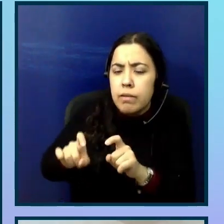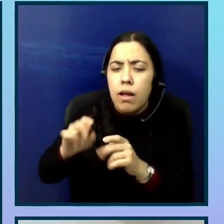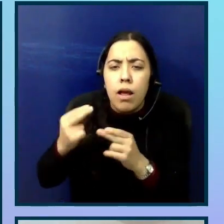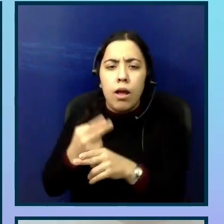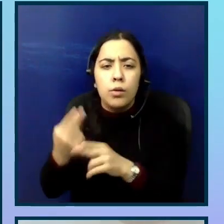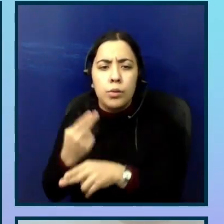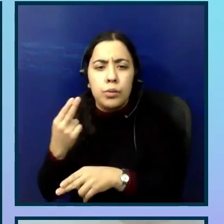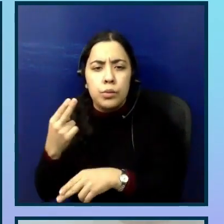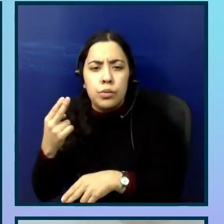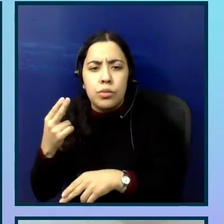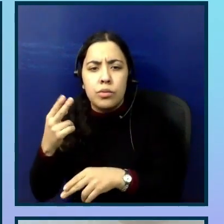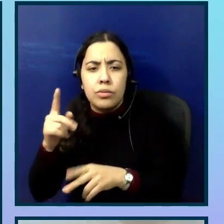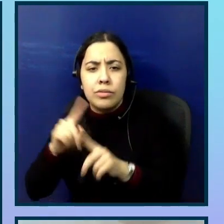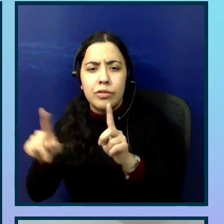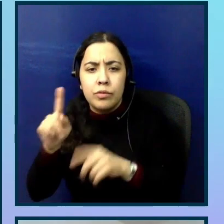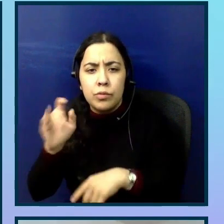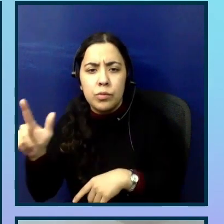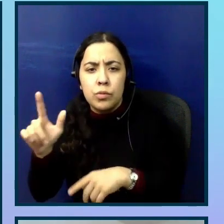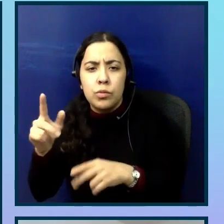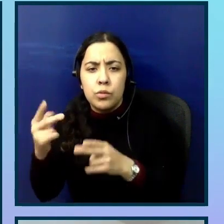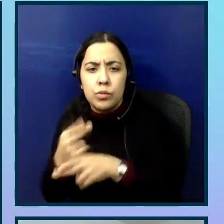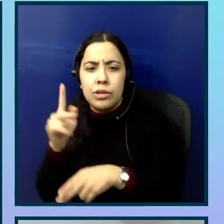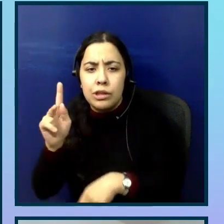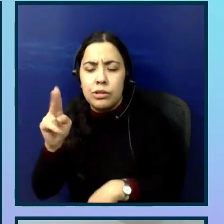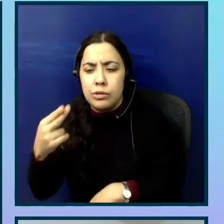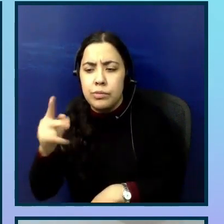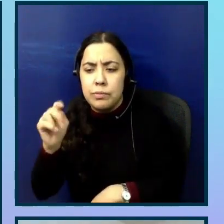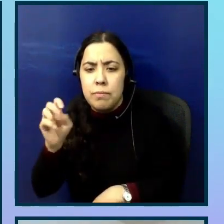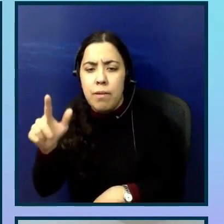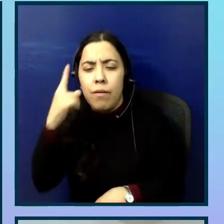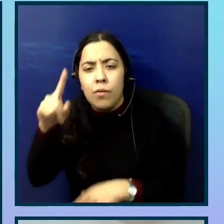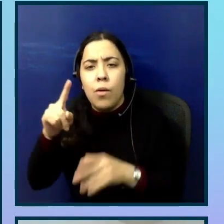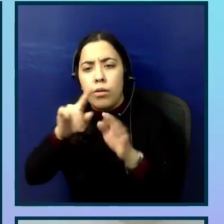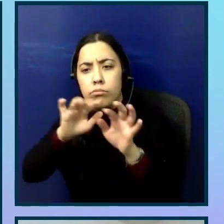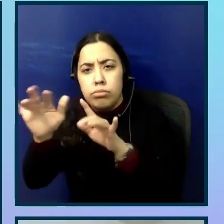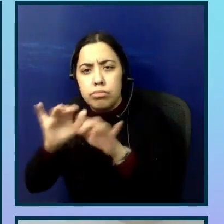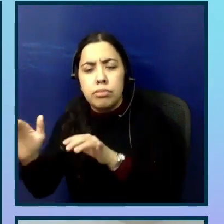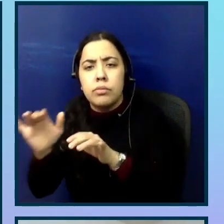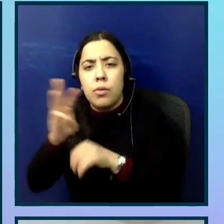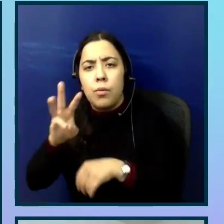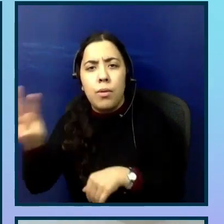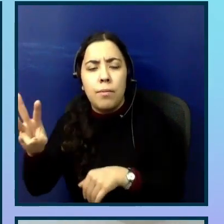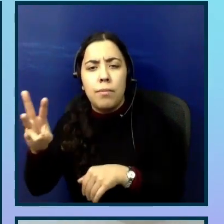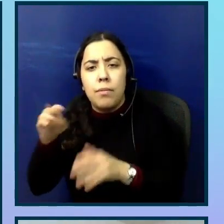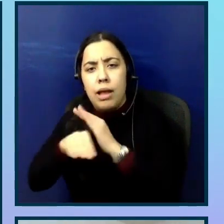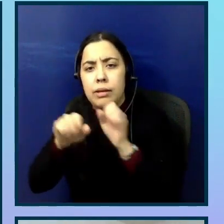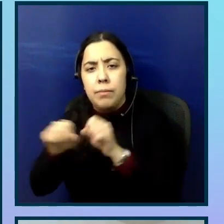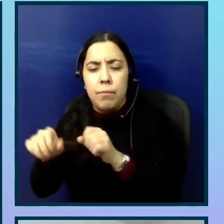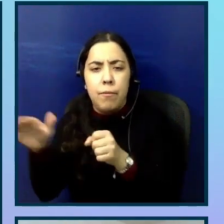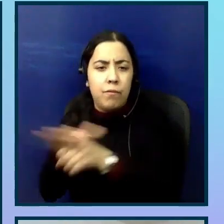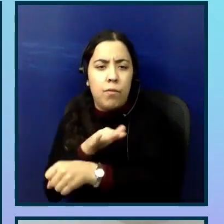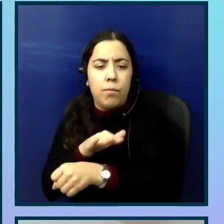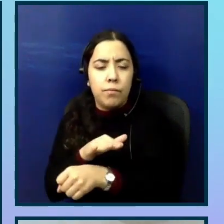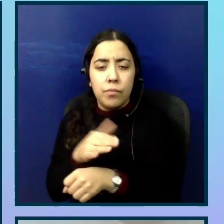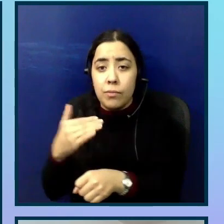to write an accessible webpage. We also created a dedicated accessibility team for engineers